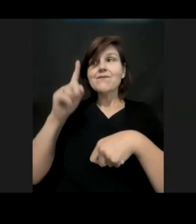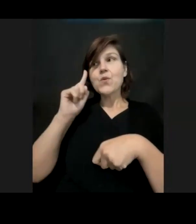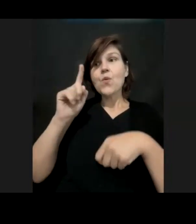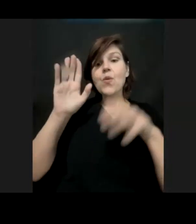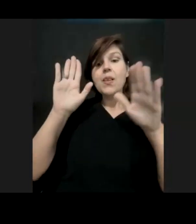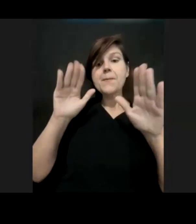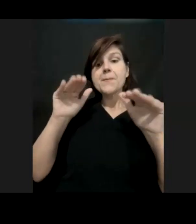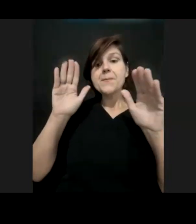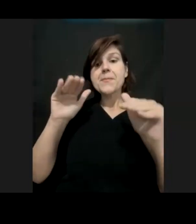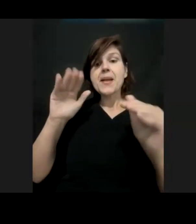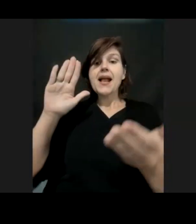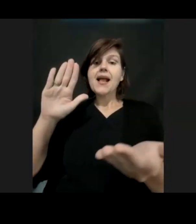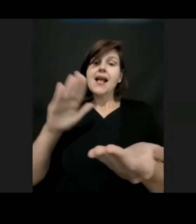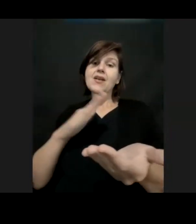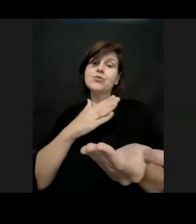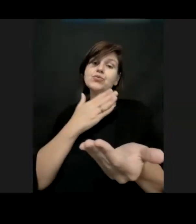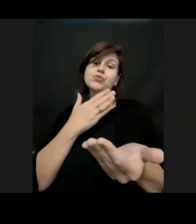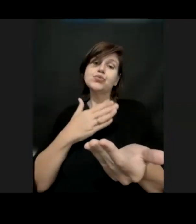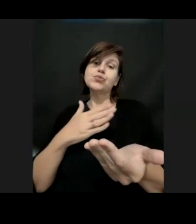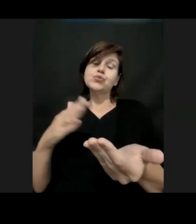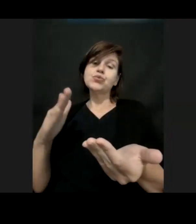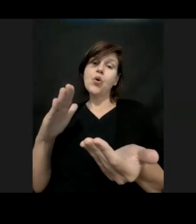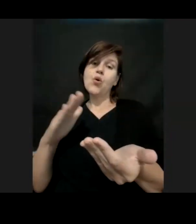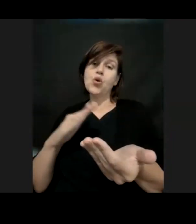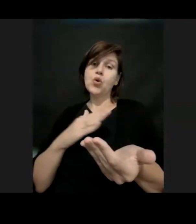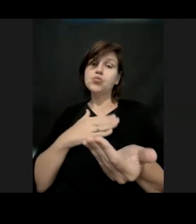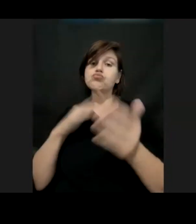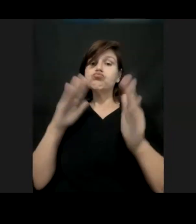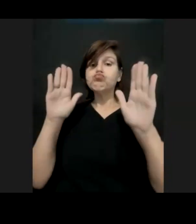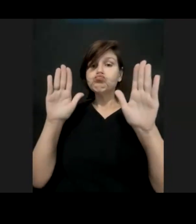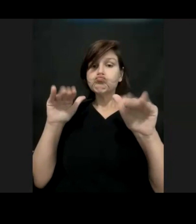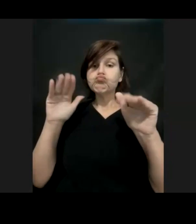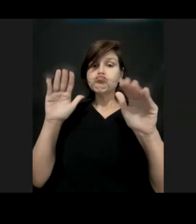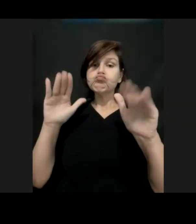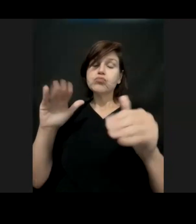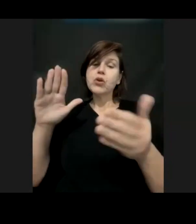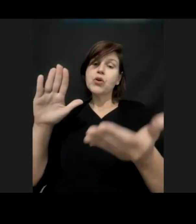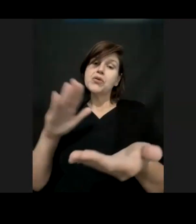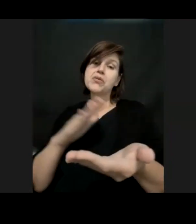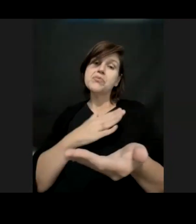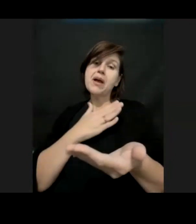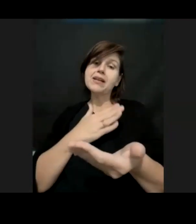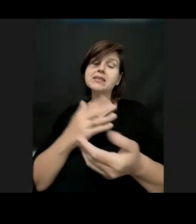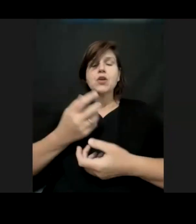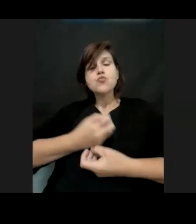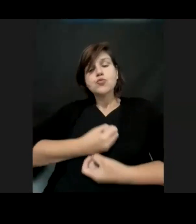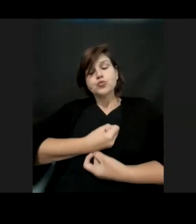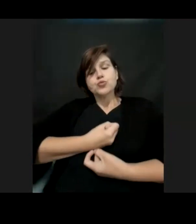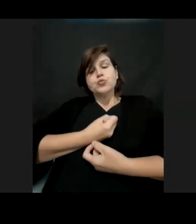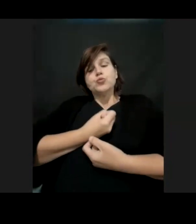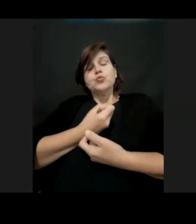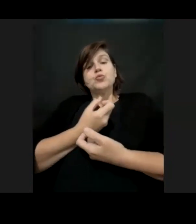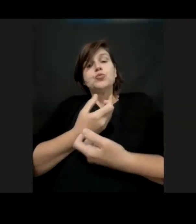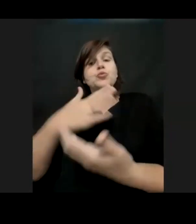We're gonna sing “Goodbye Song” and then sing from the bottom of your beautiful heart. Are you ready? We’re gonna do it twice.